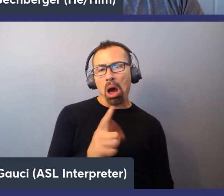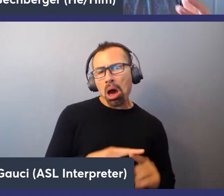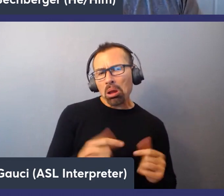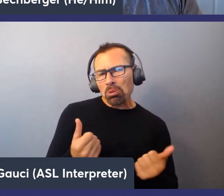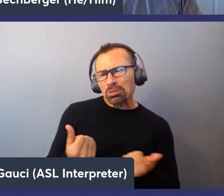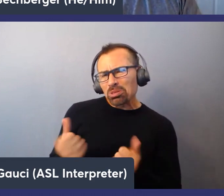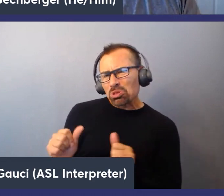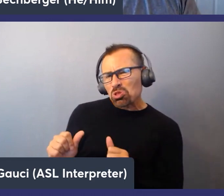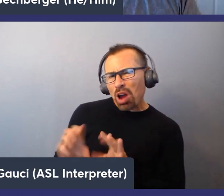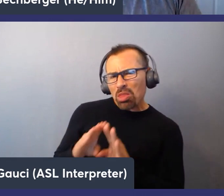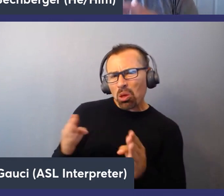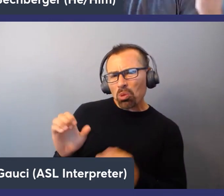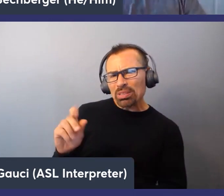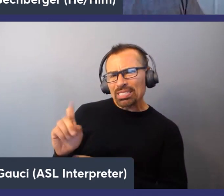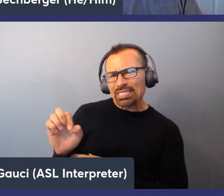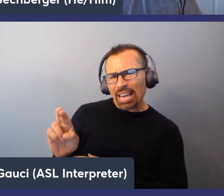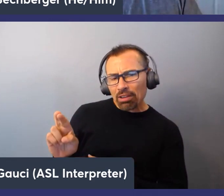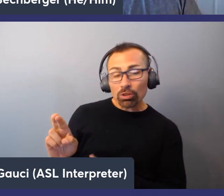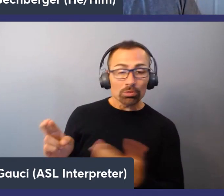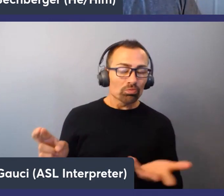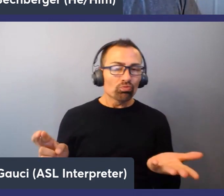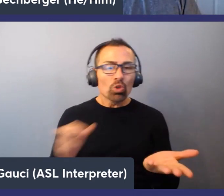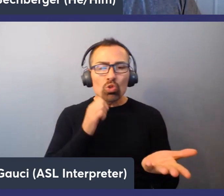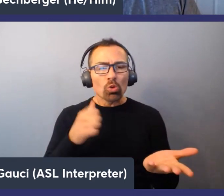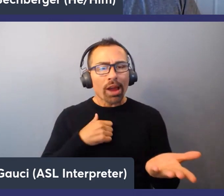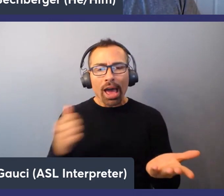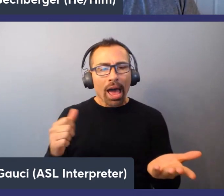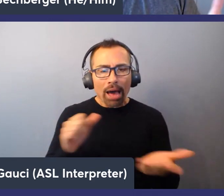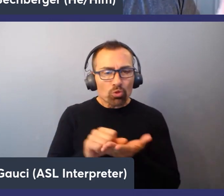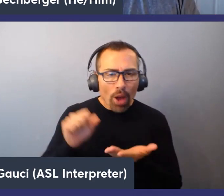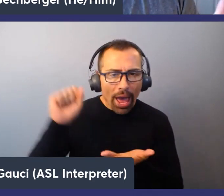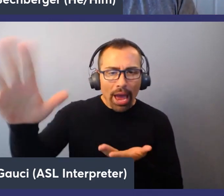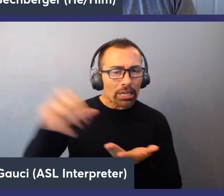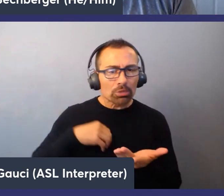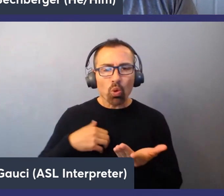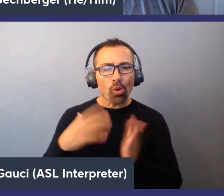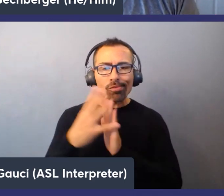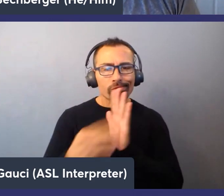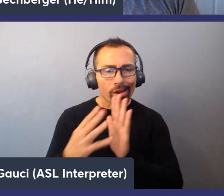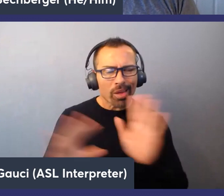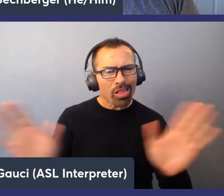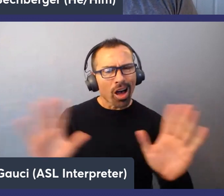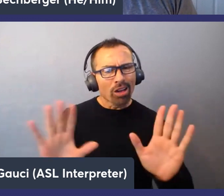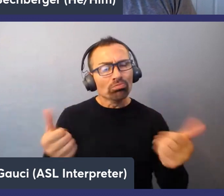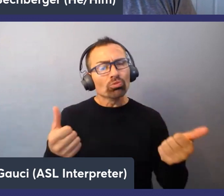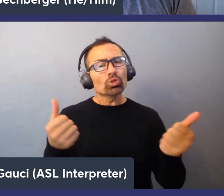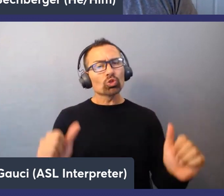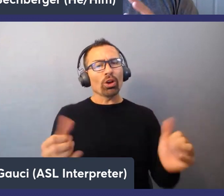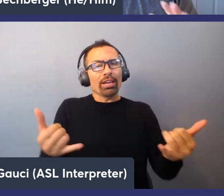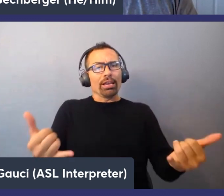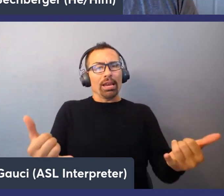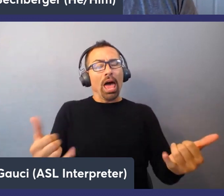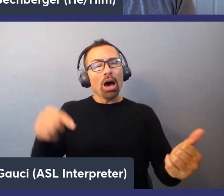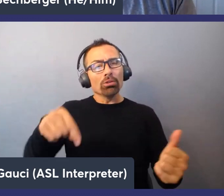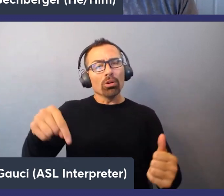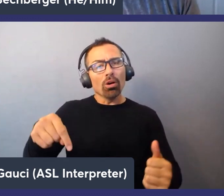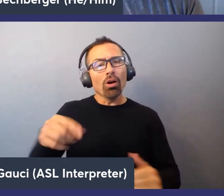or create a clone cluster. I can just start buying out on my dev data today. So we really wanted to make that path very easy